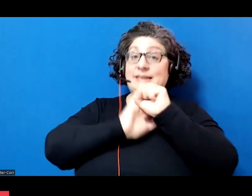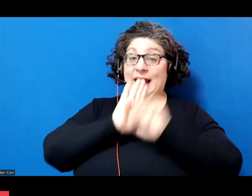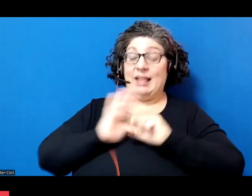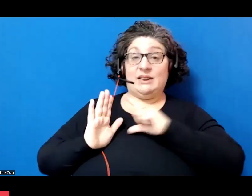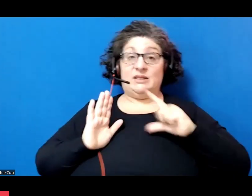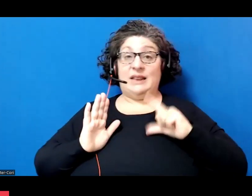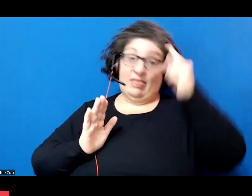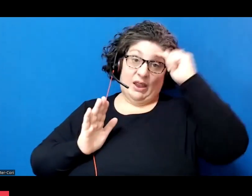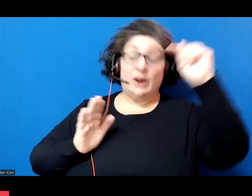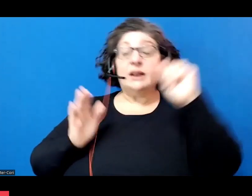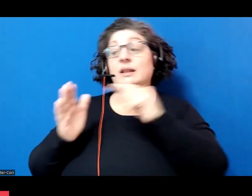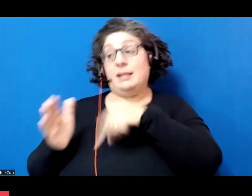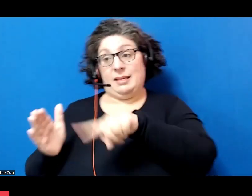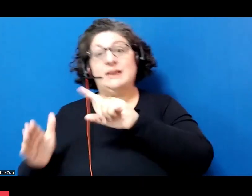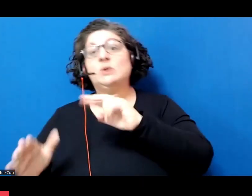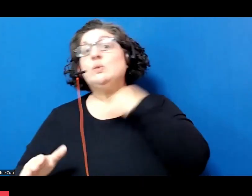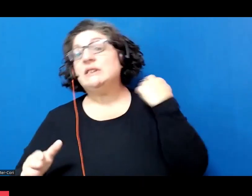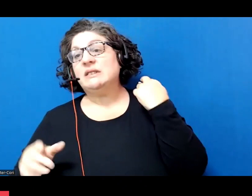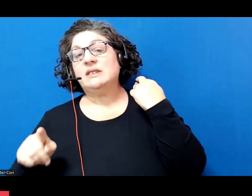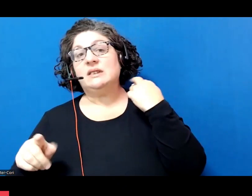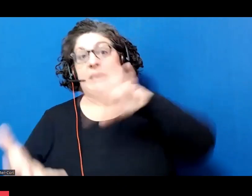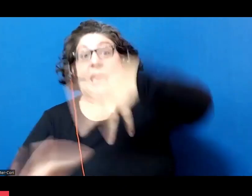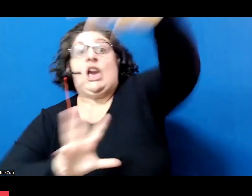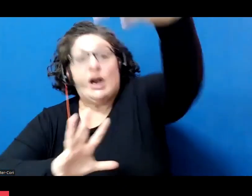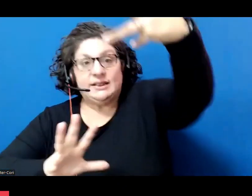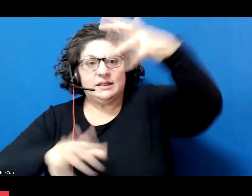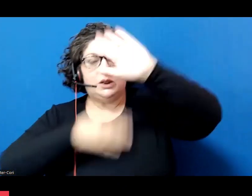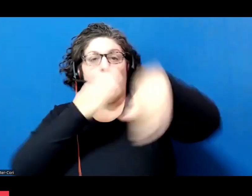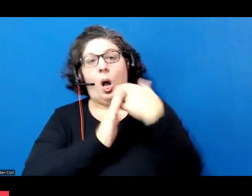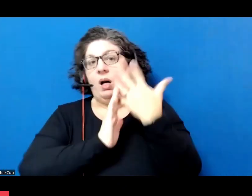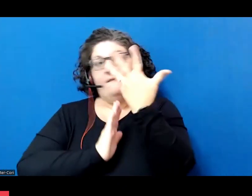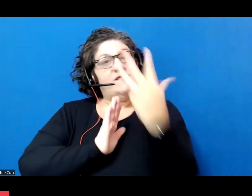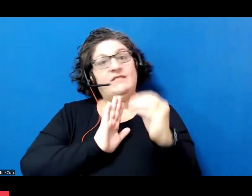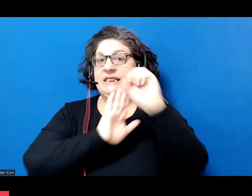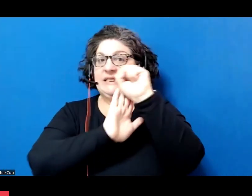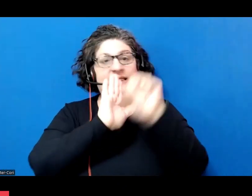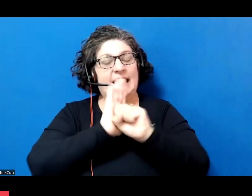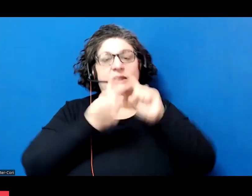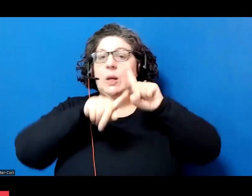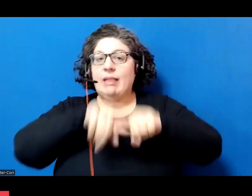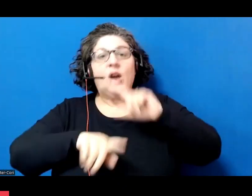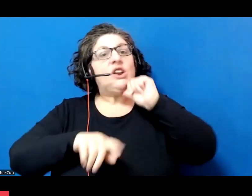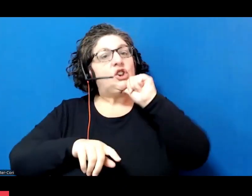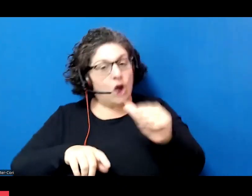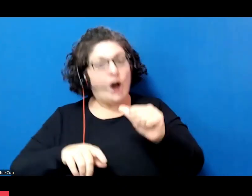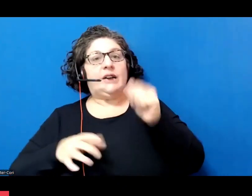that it seriously risk chaos in all 50 states that rely on non-traditional -- excuse me,